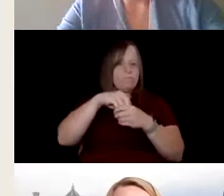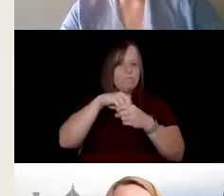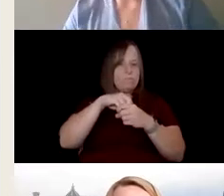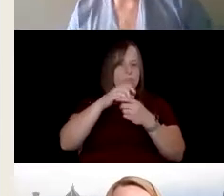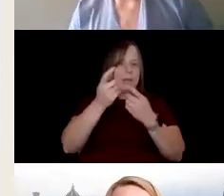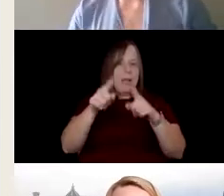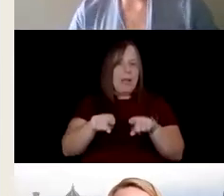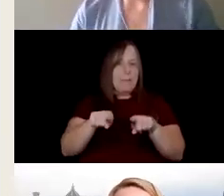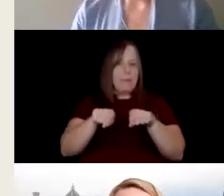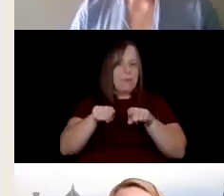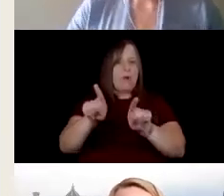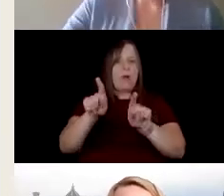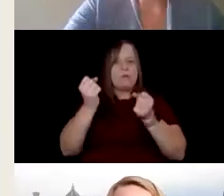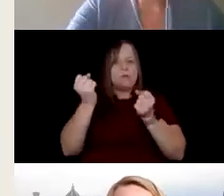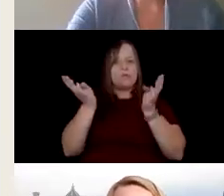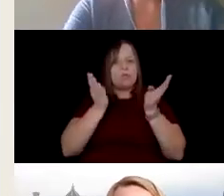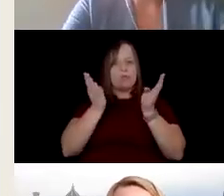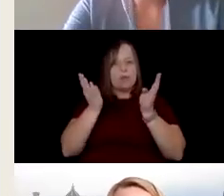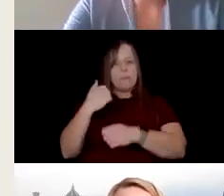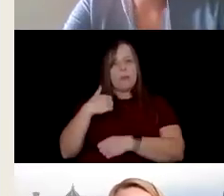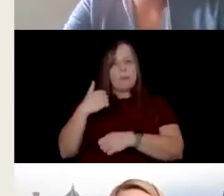if you're serving in the military and that are not combat-related.